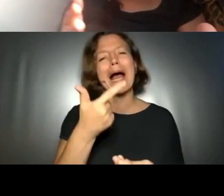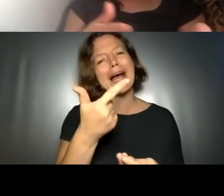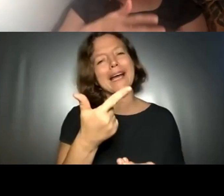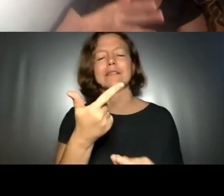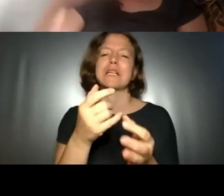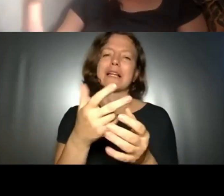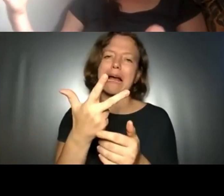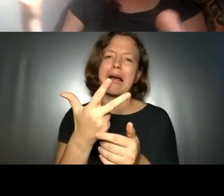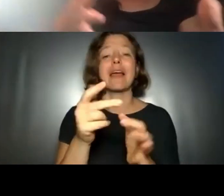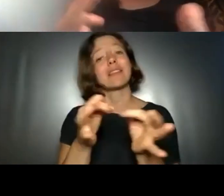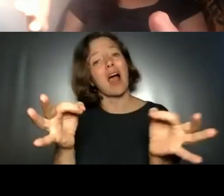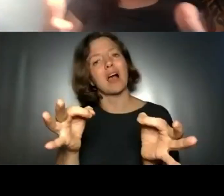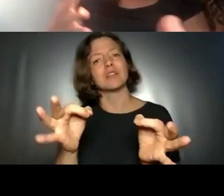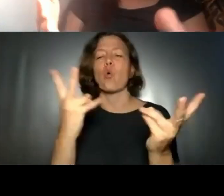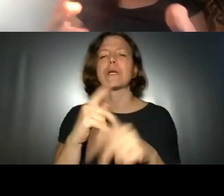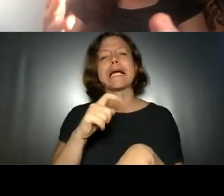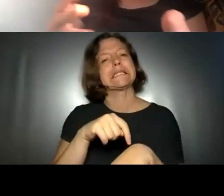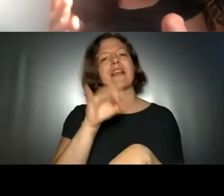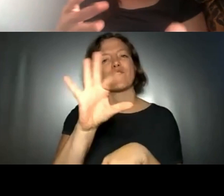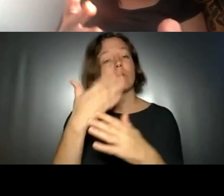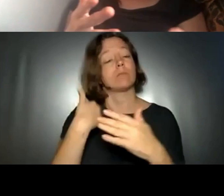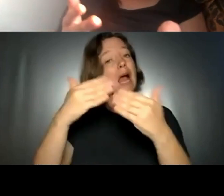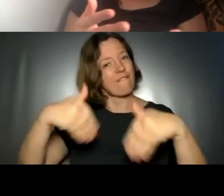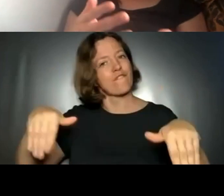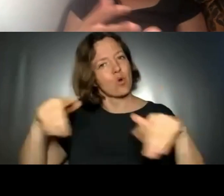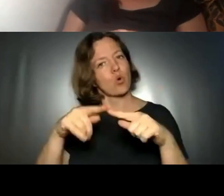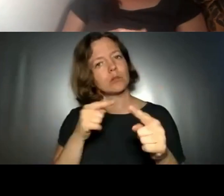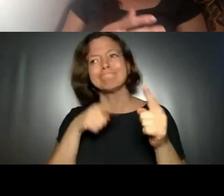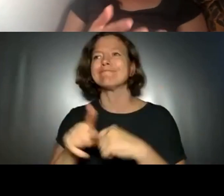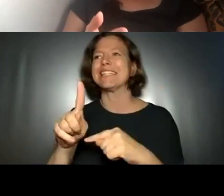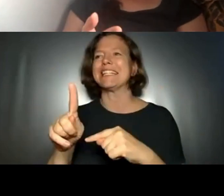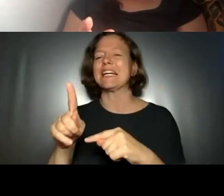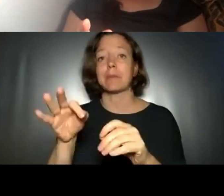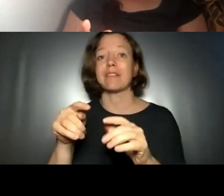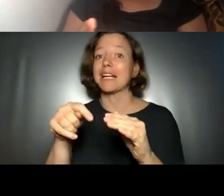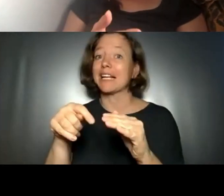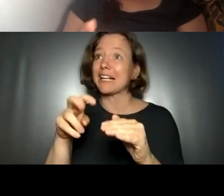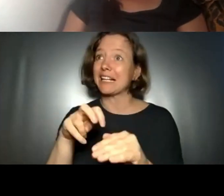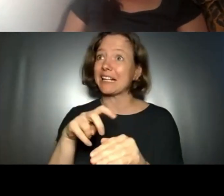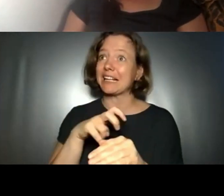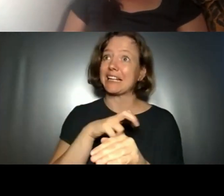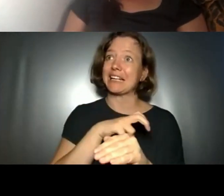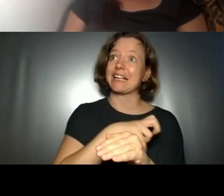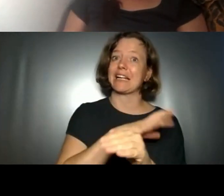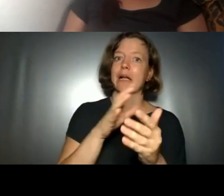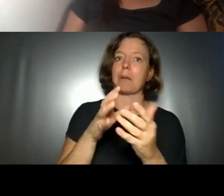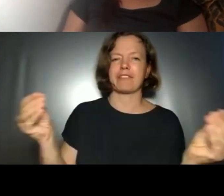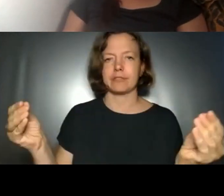but actually then note the feeling of - I don't know if this translates in German - tokenism?